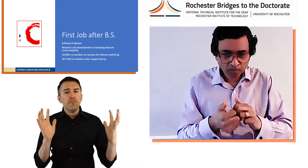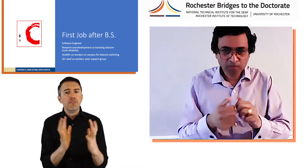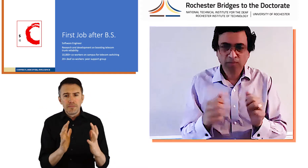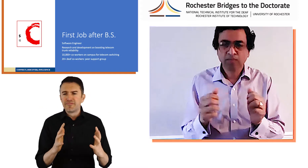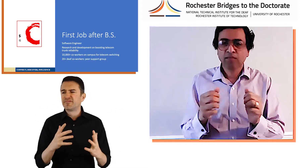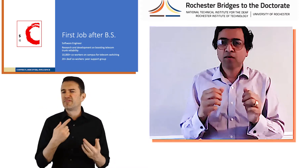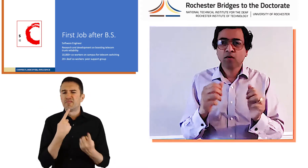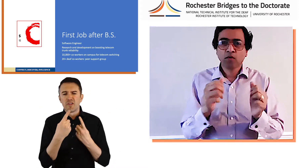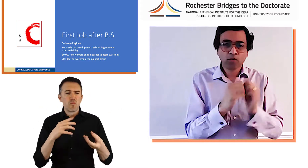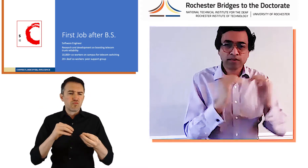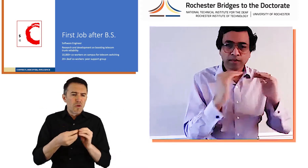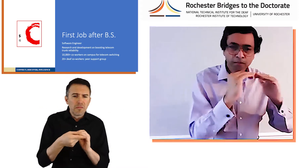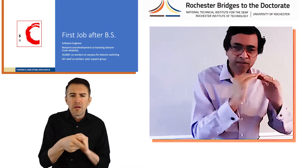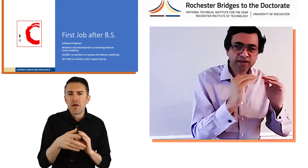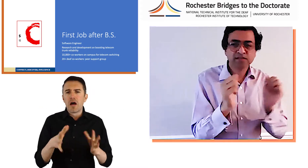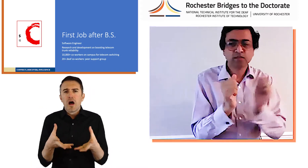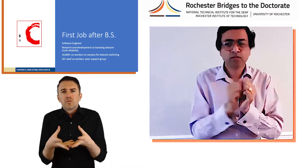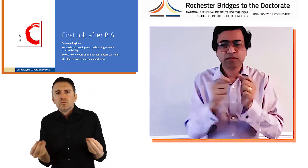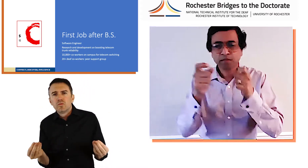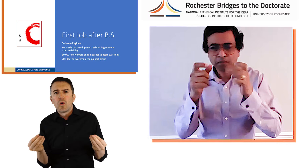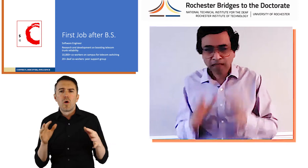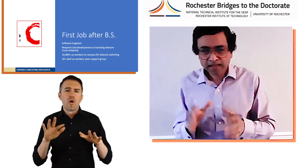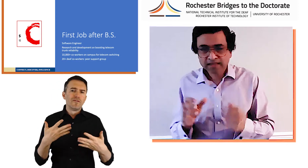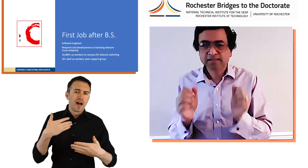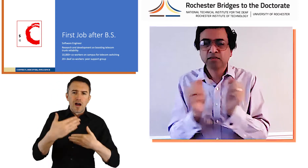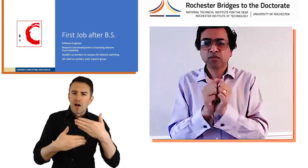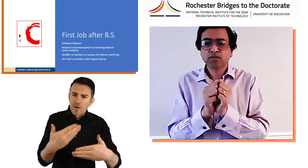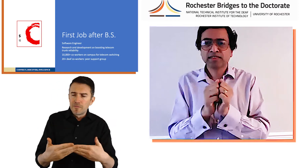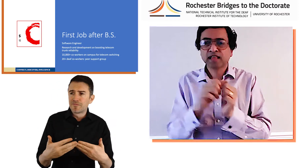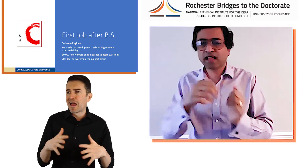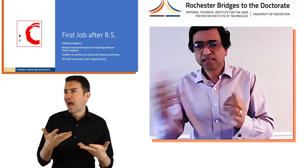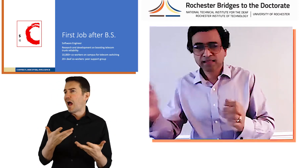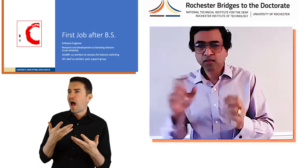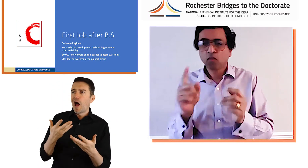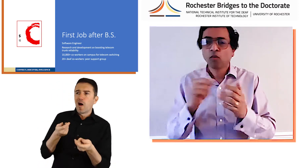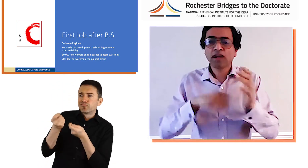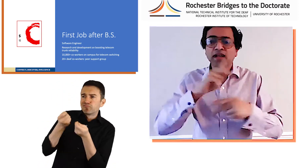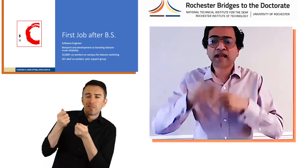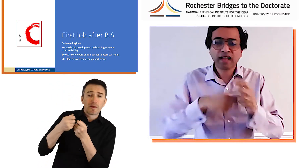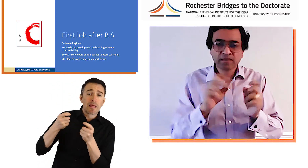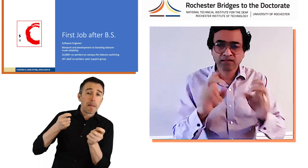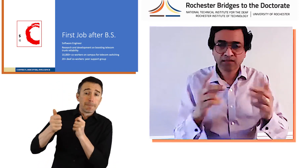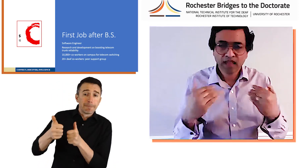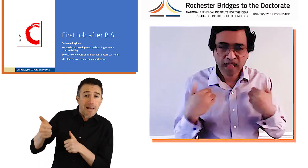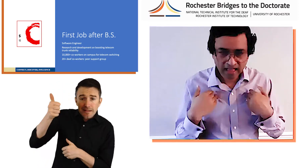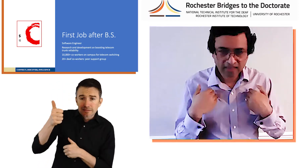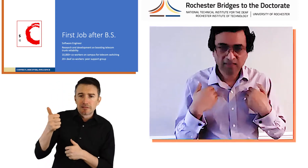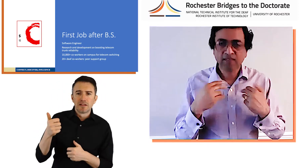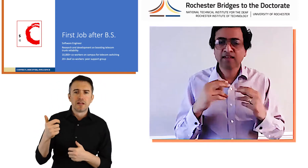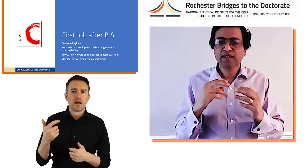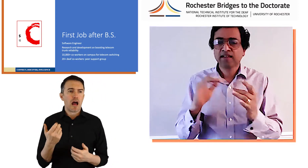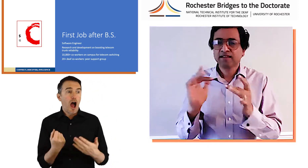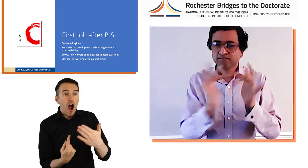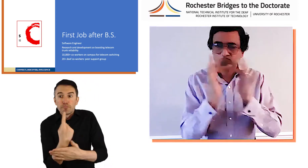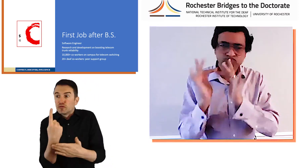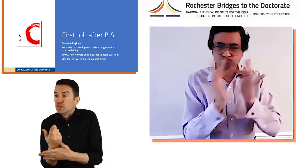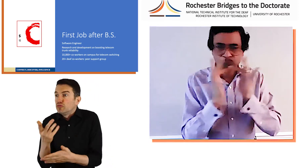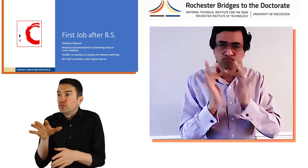We shared how to solve those problems. We talked about any issues we had with our colleagues, our managers. We talked about opportunities that might be